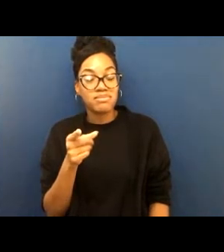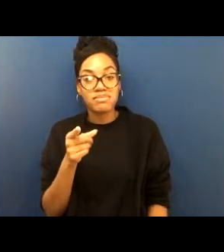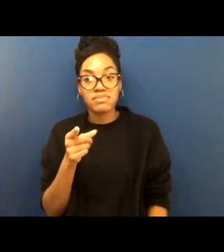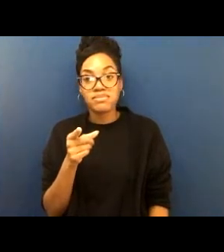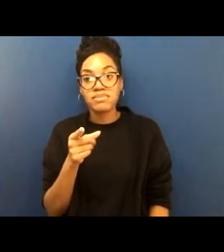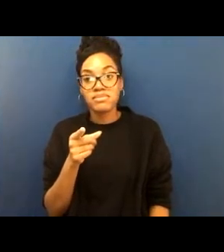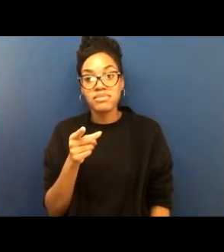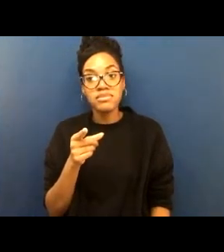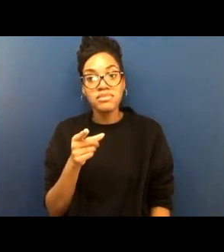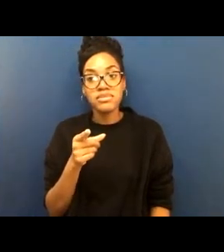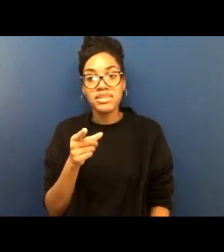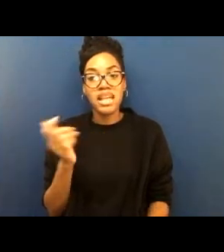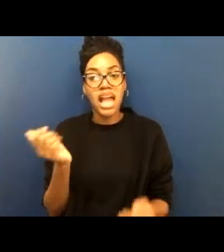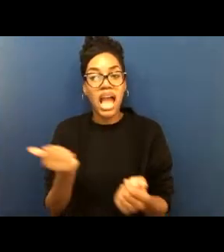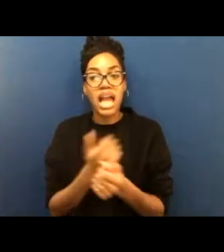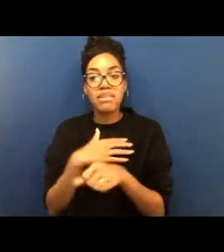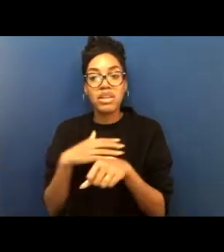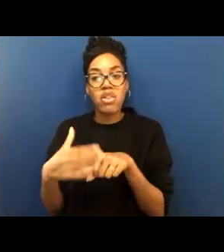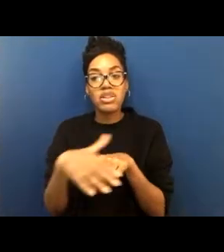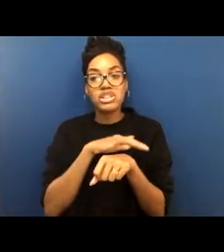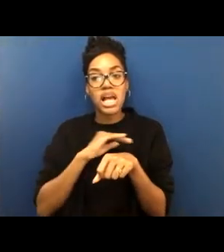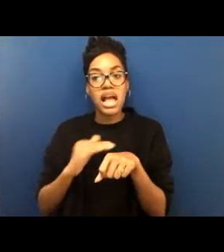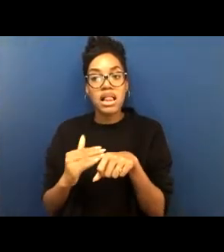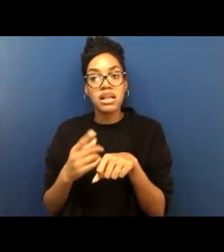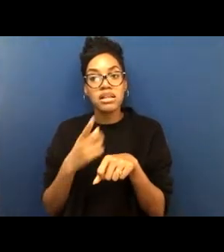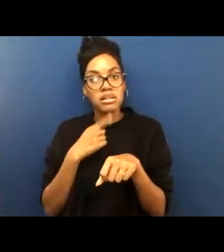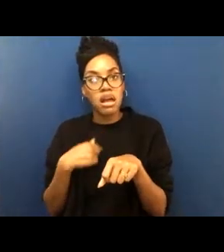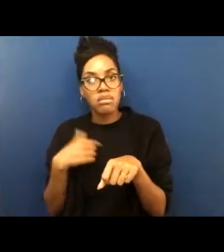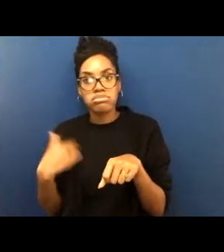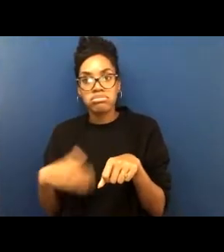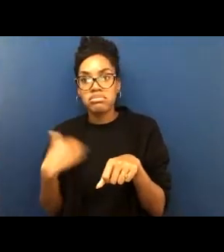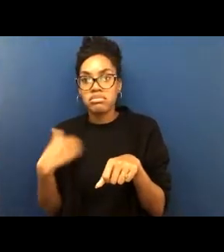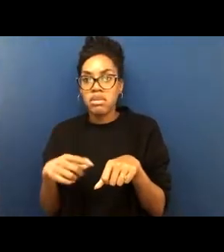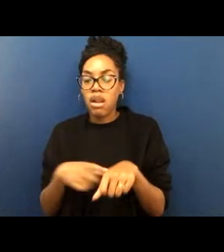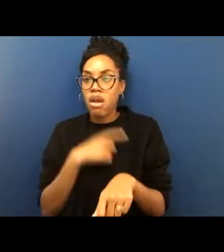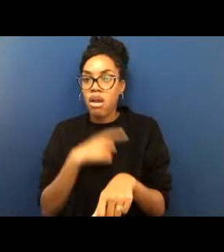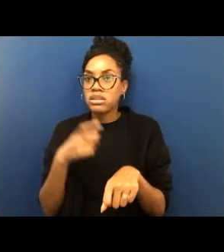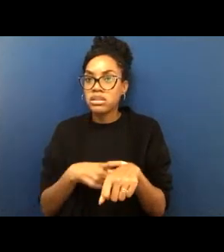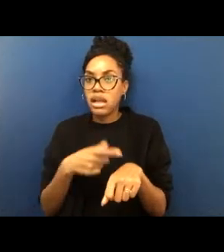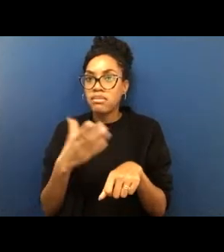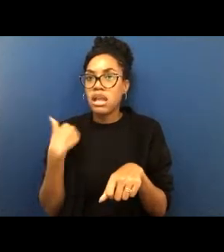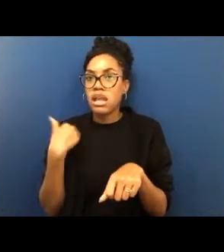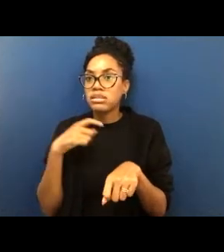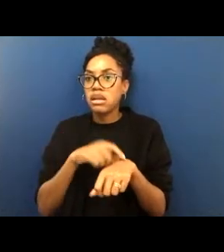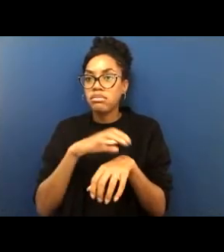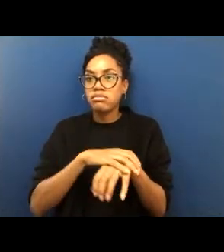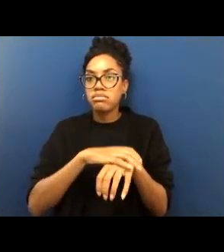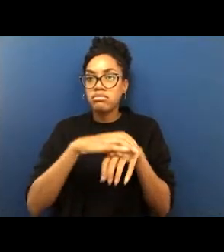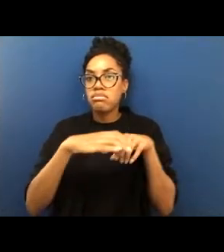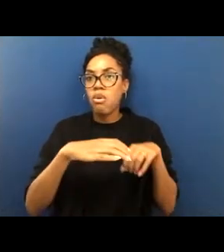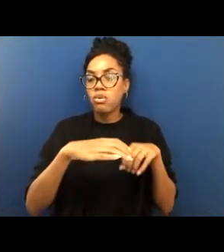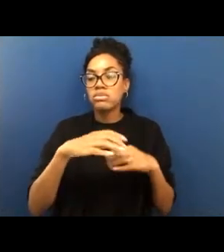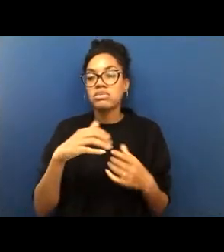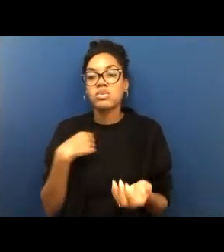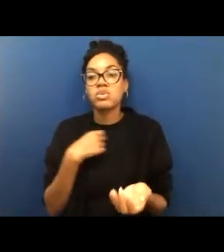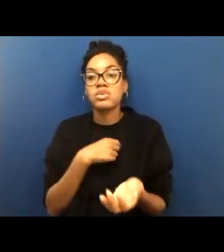all those things that he has on his shell, kind of tell us that it's been a long time since he last molted, and we can use that as an indicator for age.